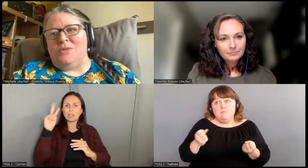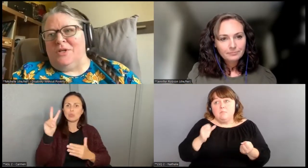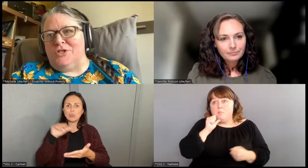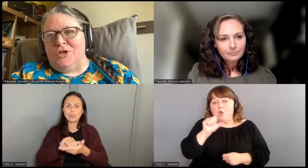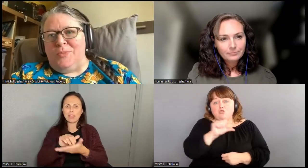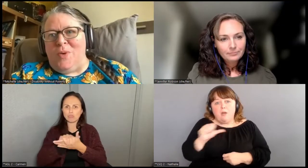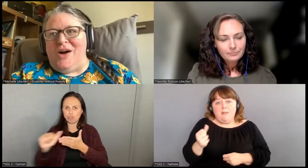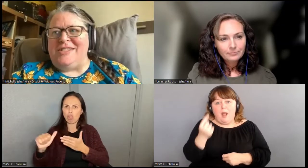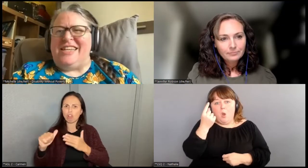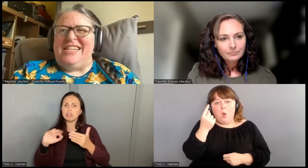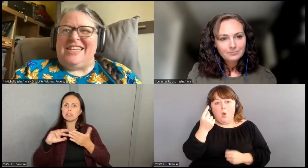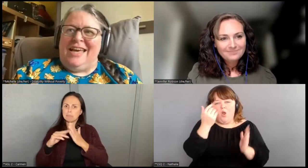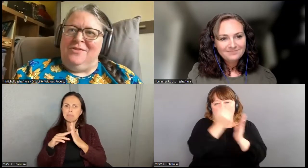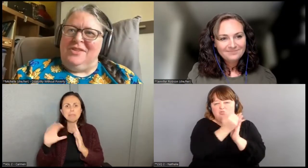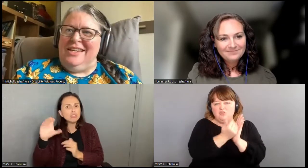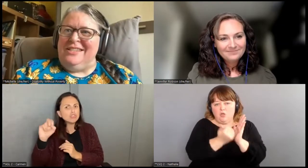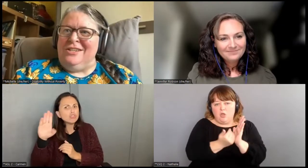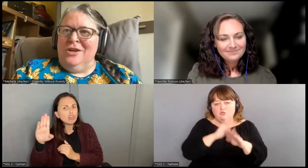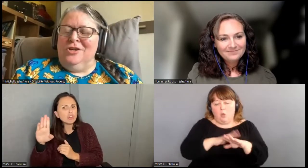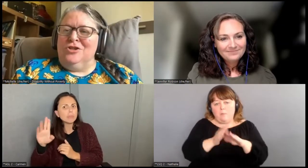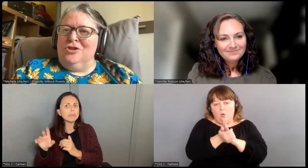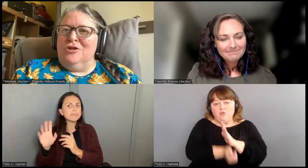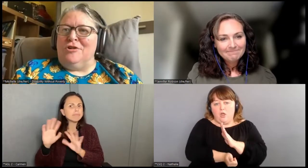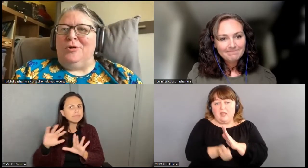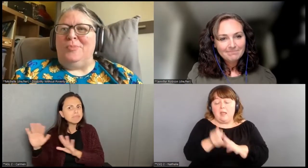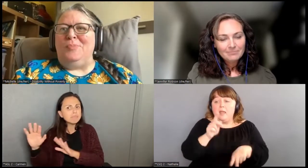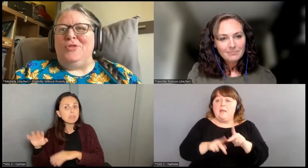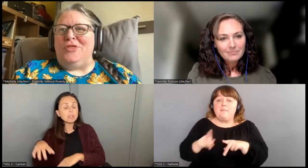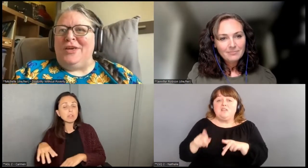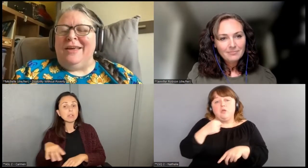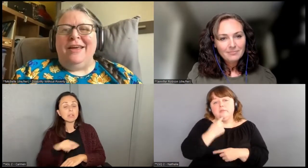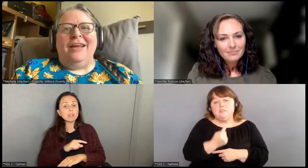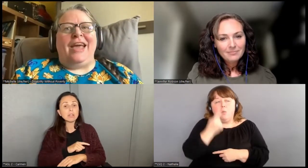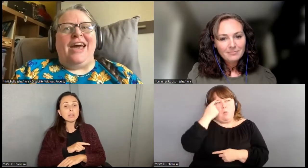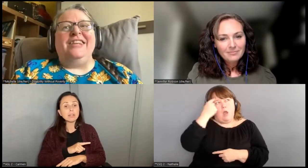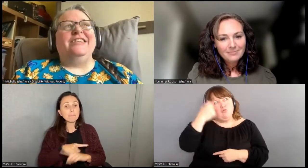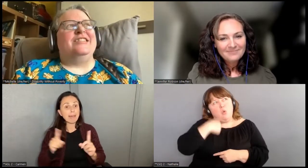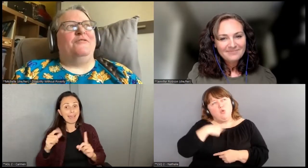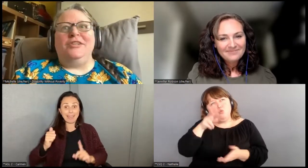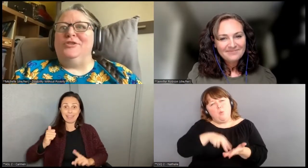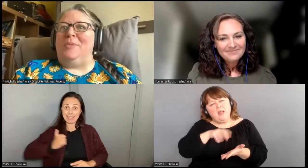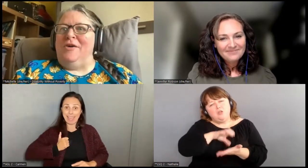THAT'S WHAT CERB WAS AND IT IS KIND OF AN EASY SHOT O'CLOCK. CANADA'S OFFICIAL POVERTY